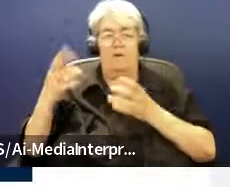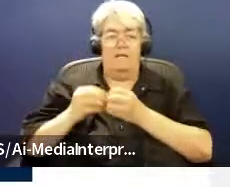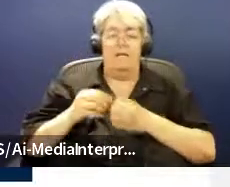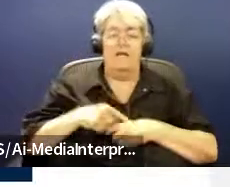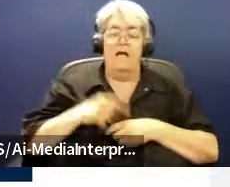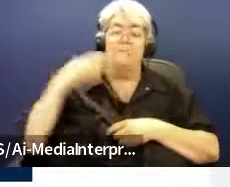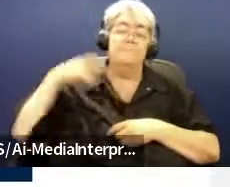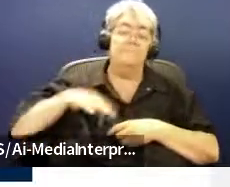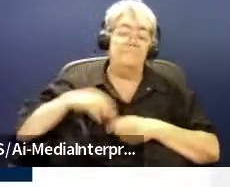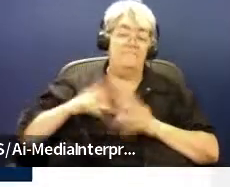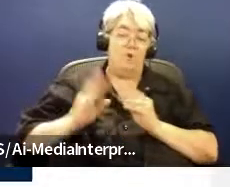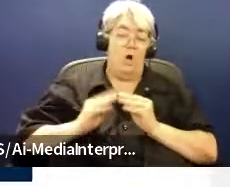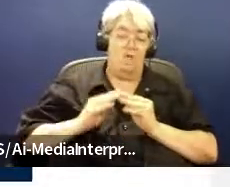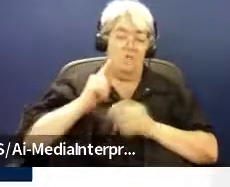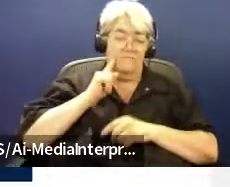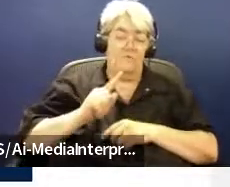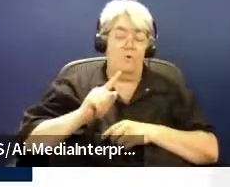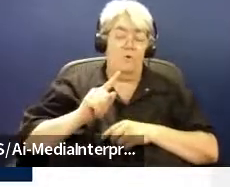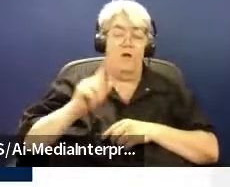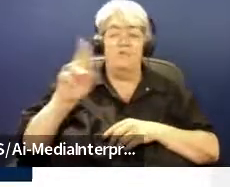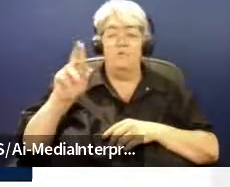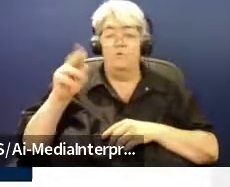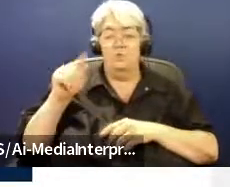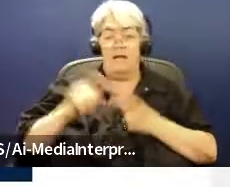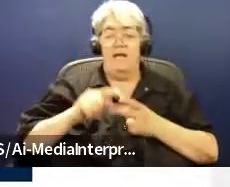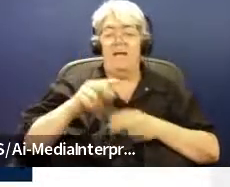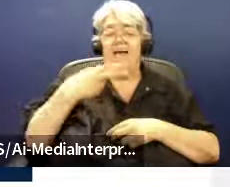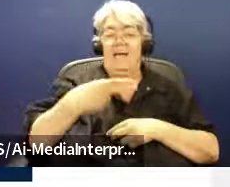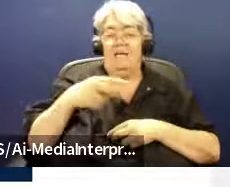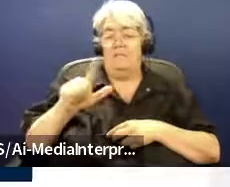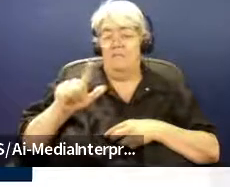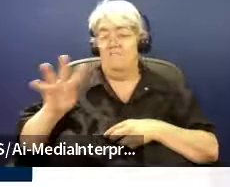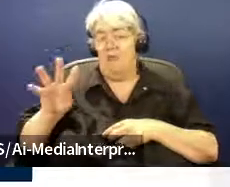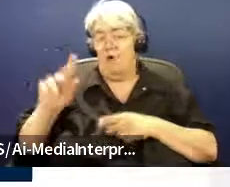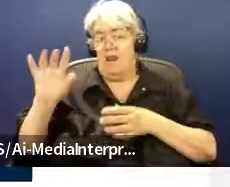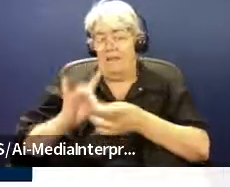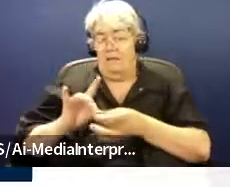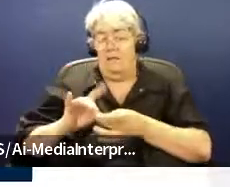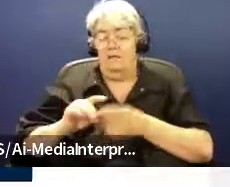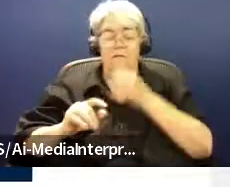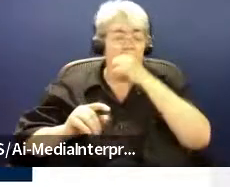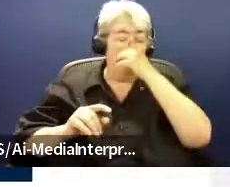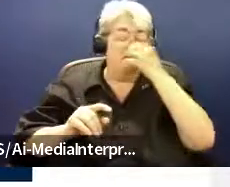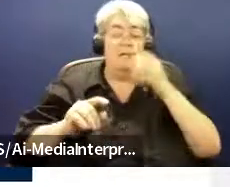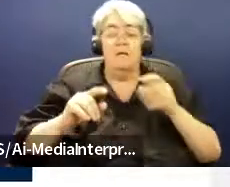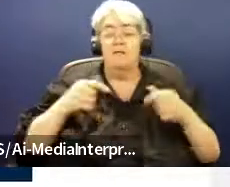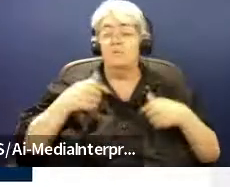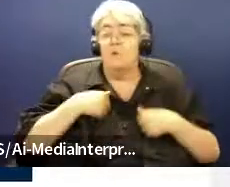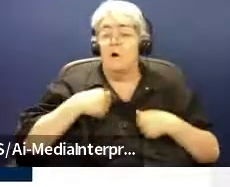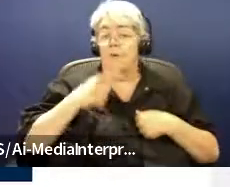what holds you back. Heading level II, heading level III,